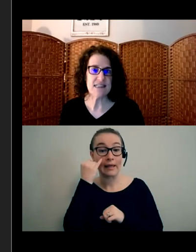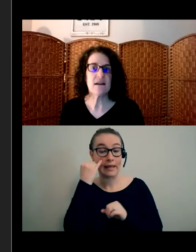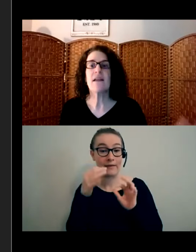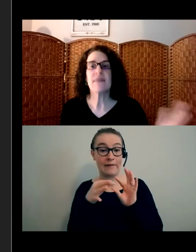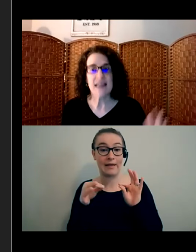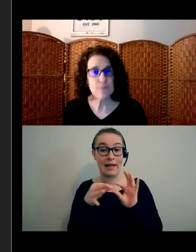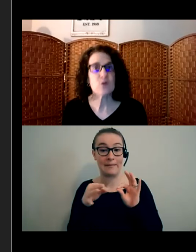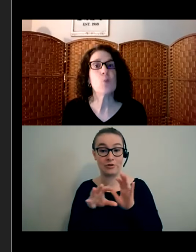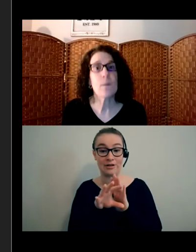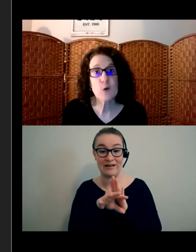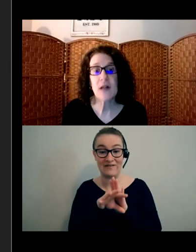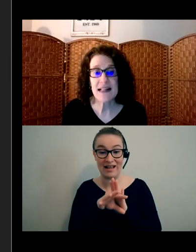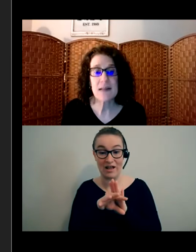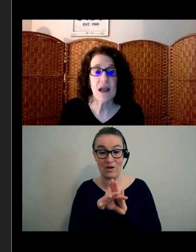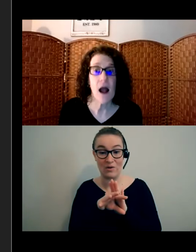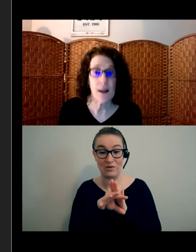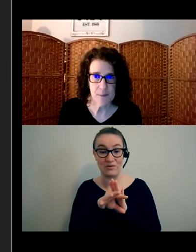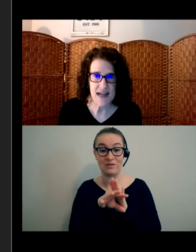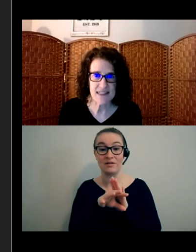the captions will most likely be optimized.